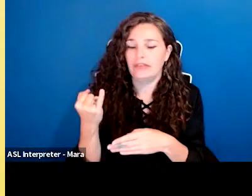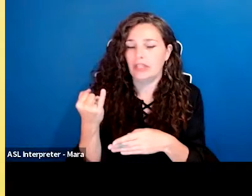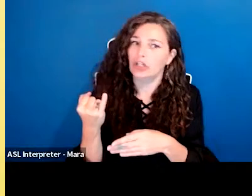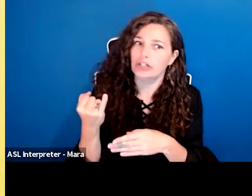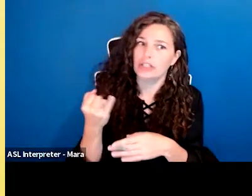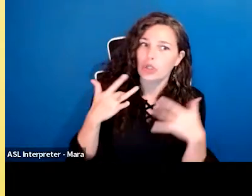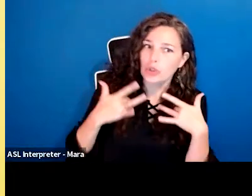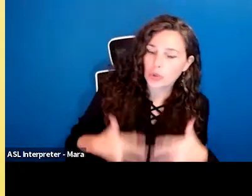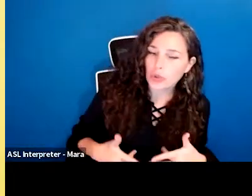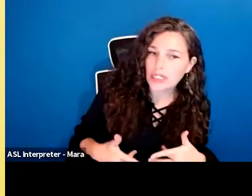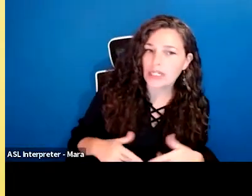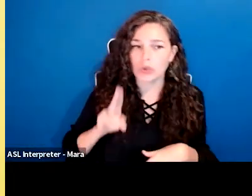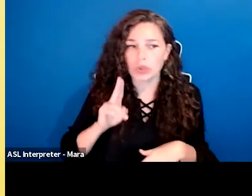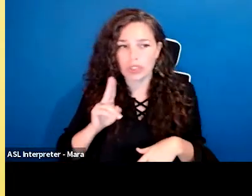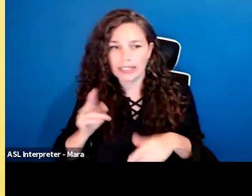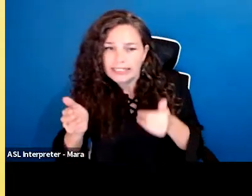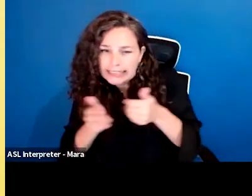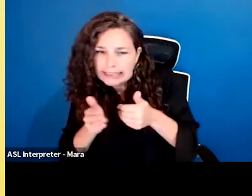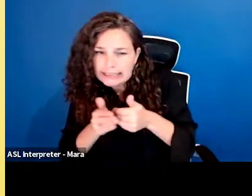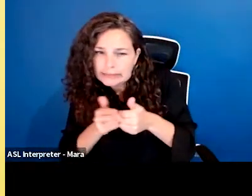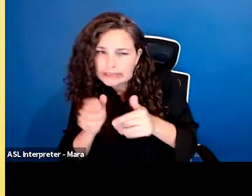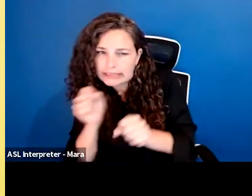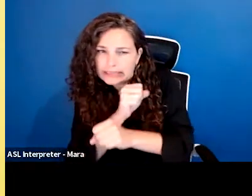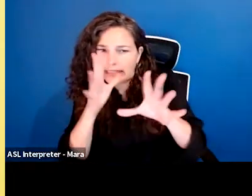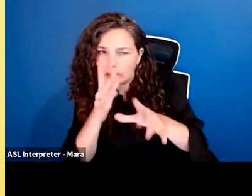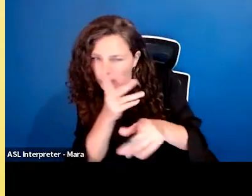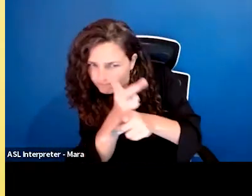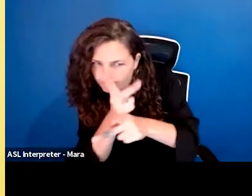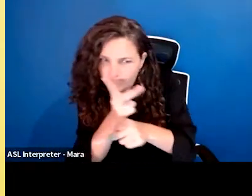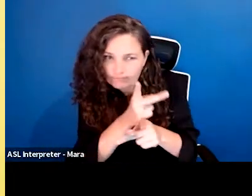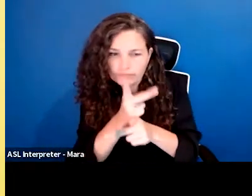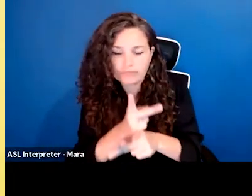Obtain safety data sheets on special effects products such